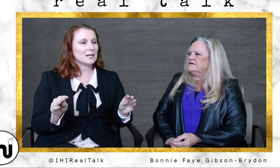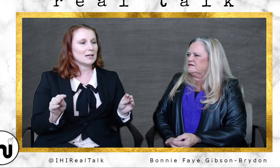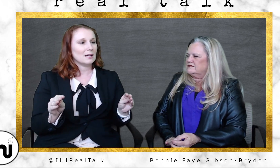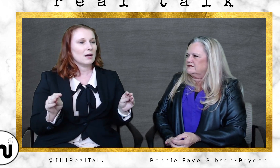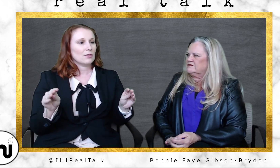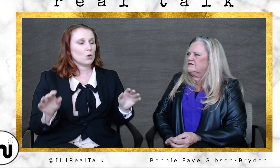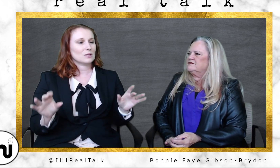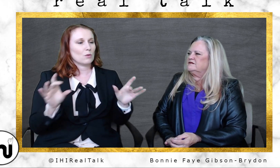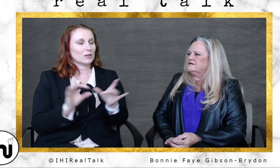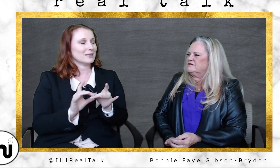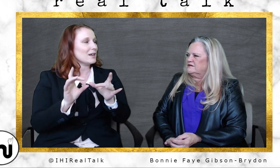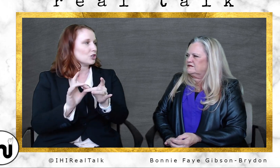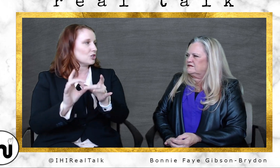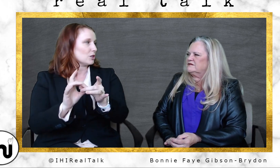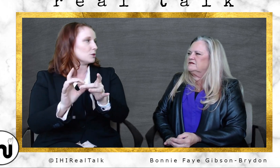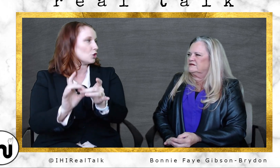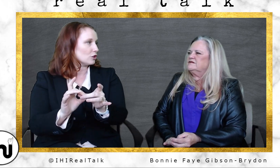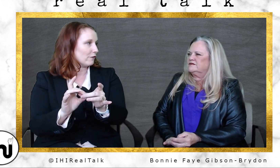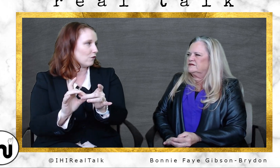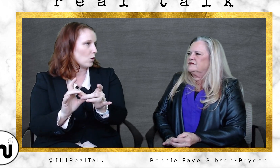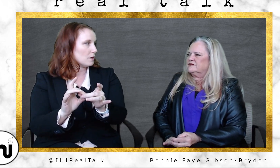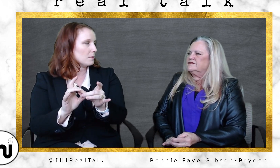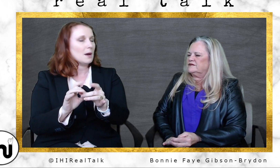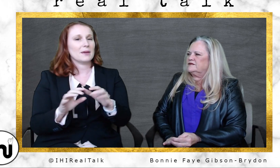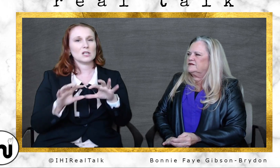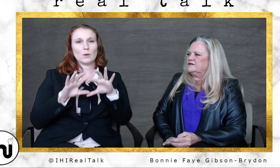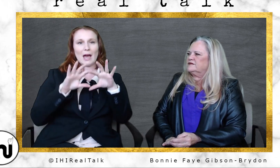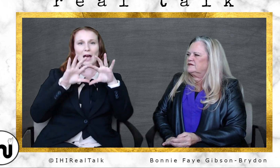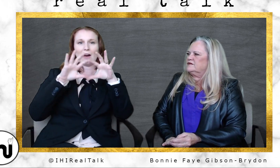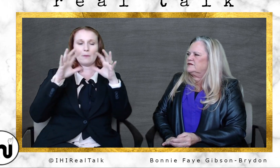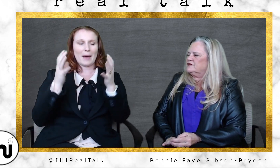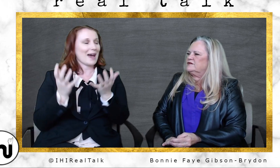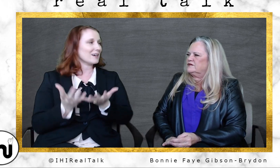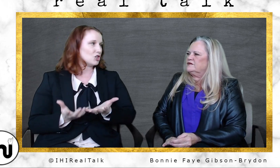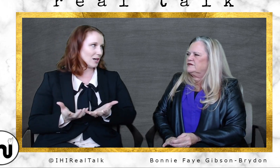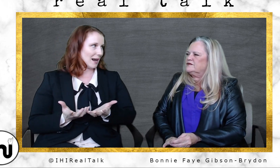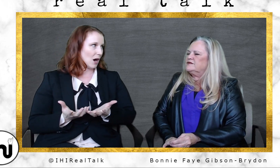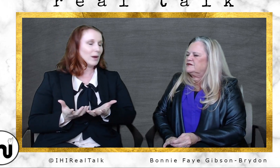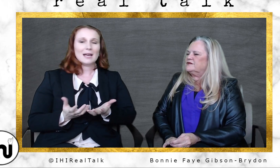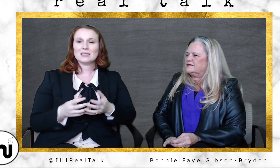those relationships start to form because we have a packaging now. It's